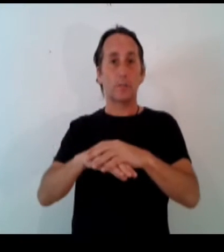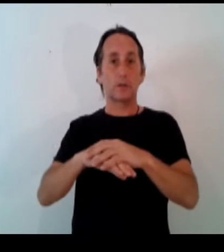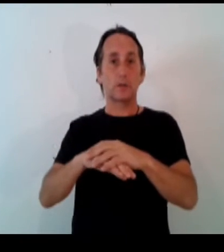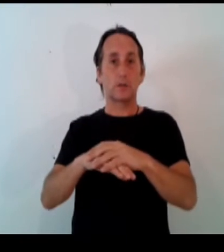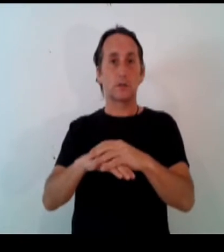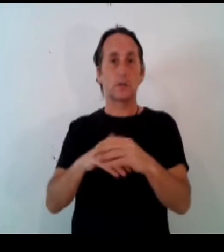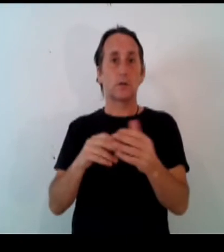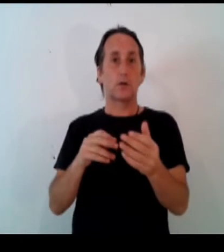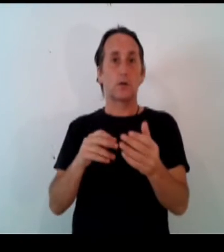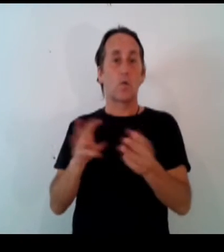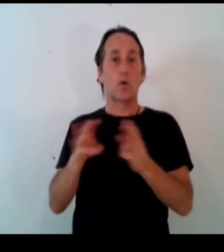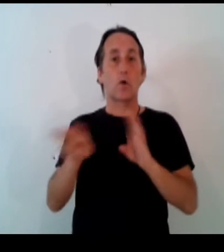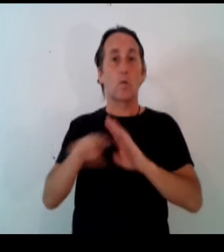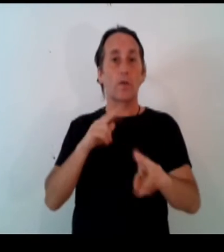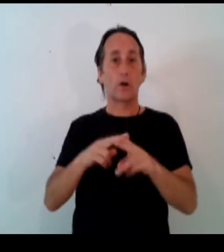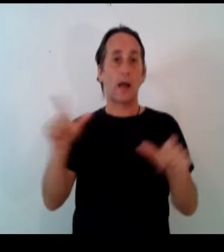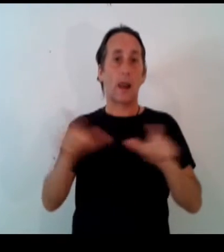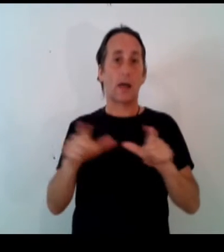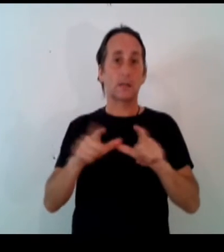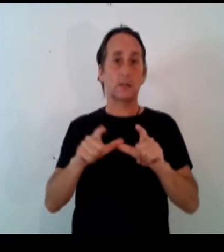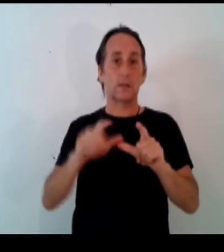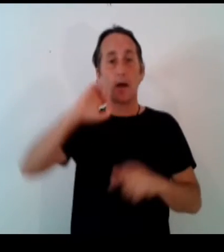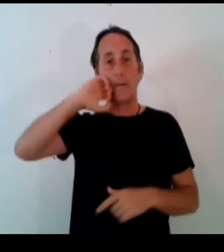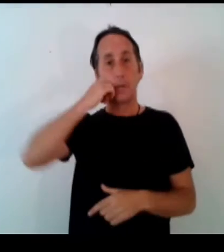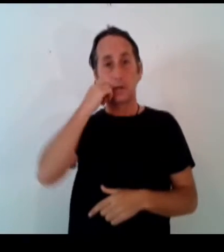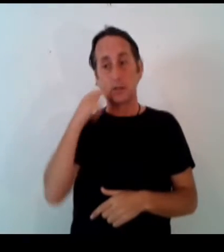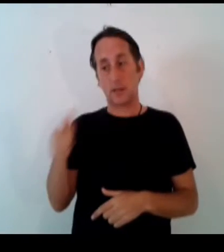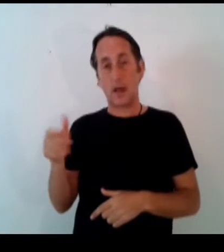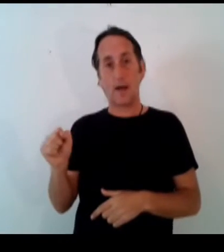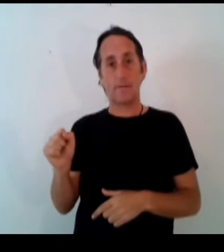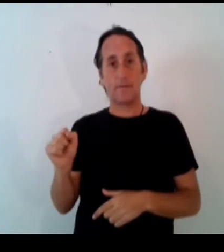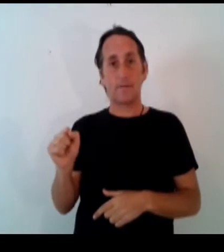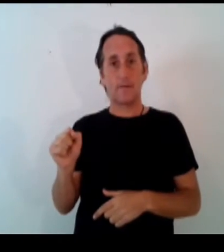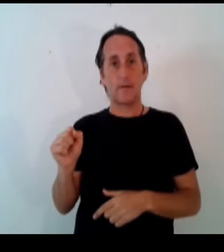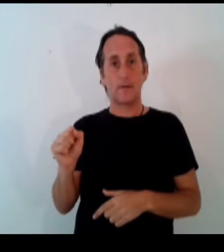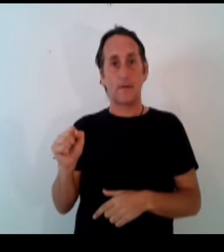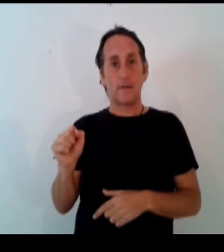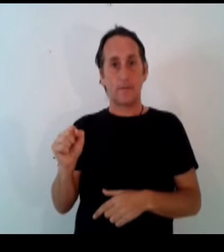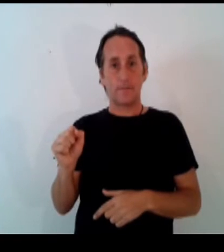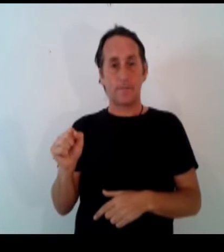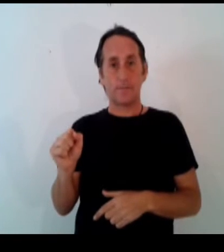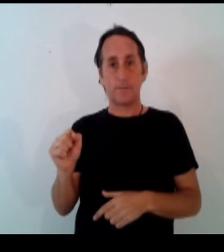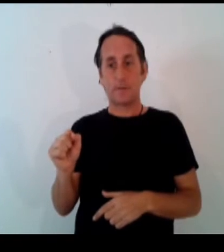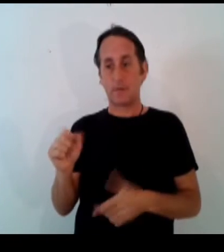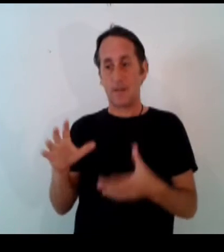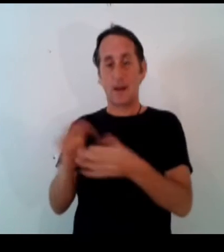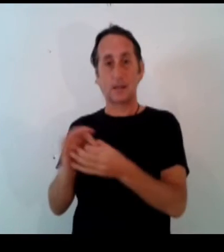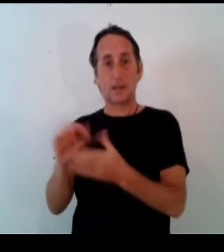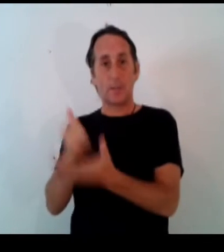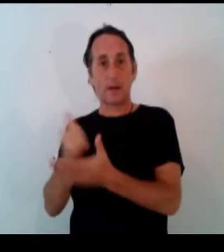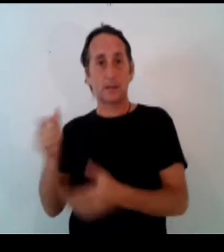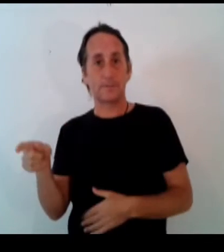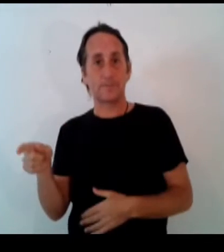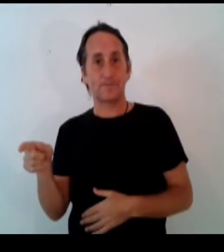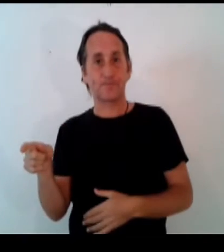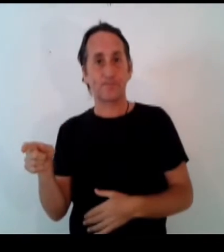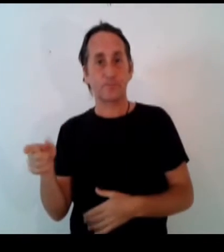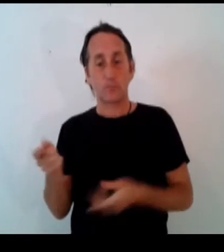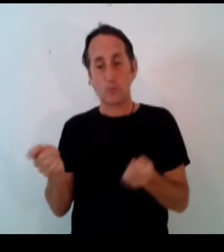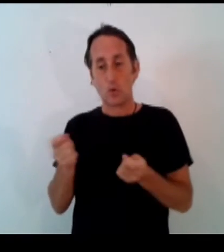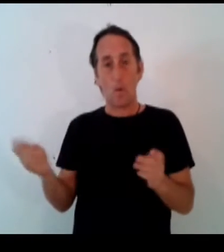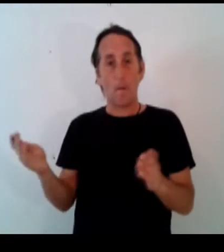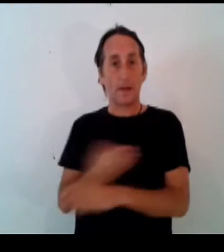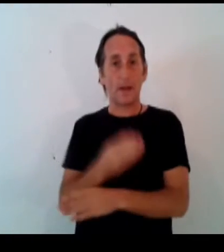All governments are operating without a licence because they are braches of the banks, they are controlled by the banks